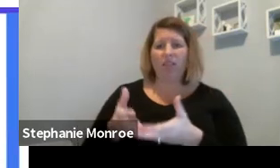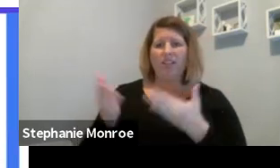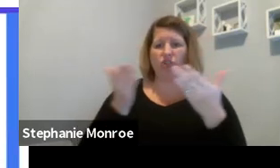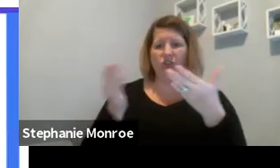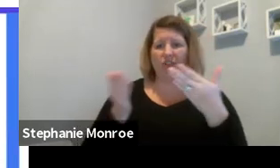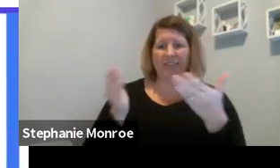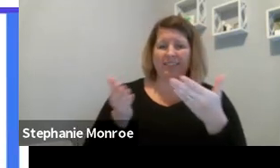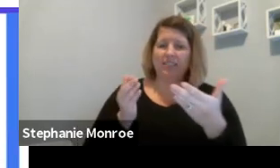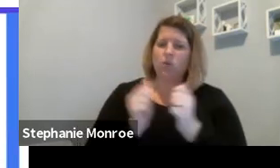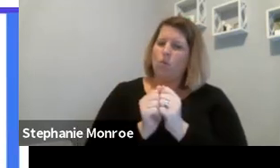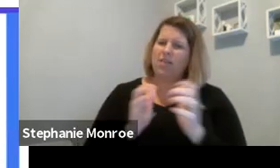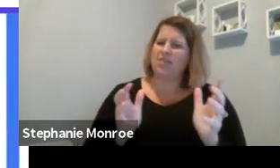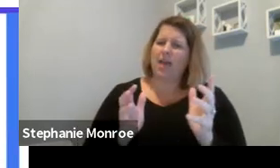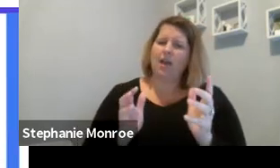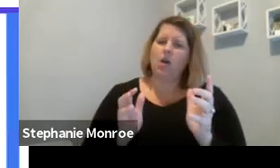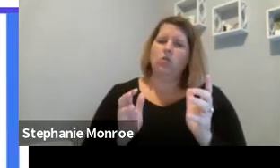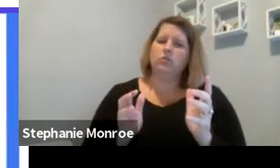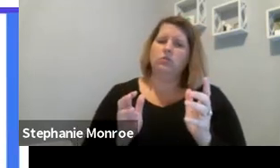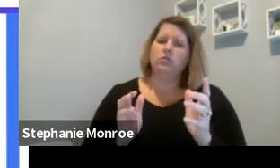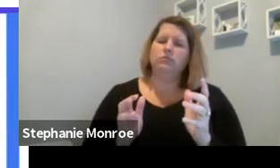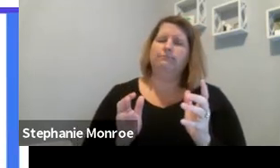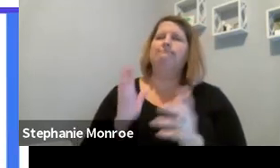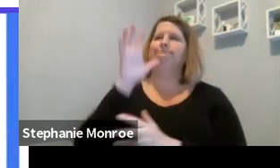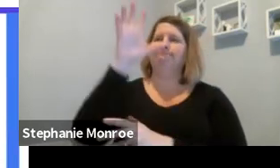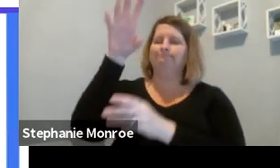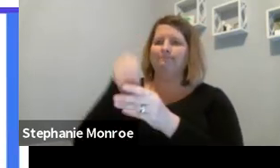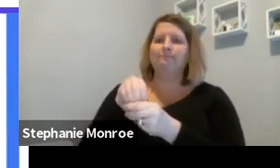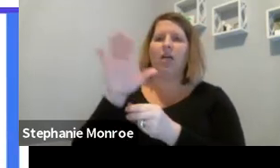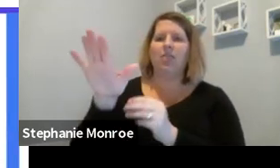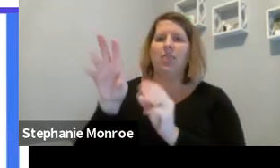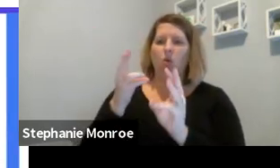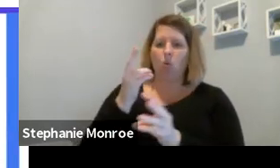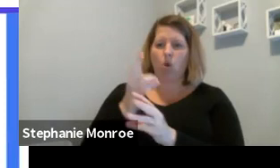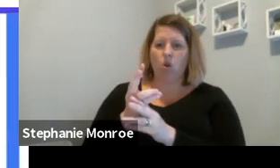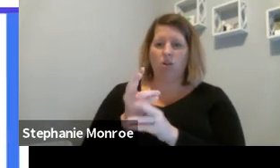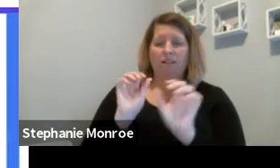without entering the victim's world. This could be done